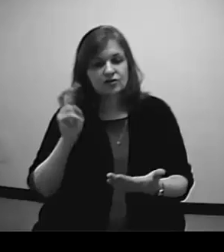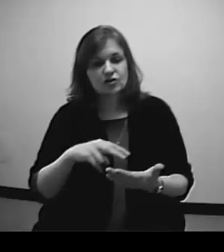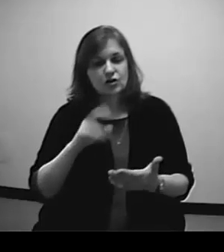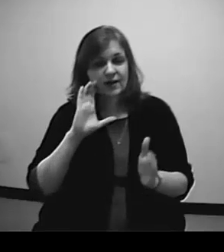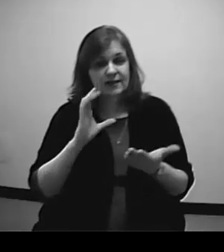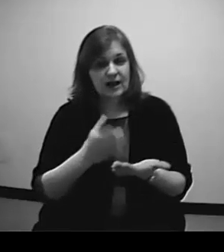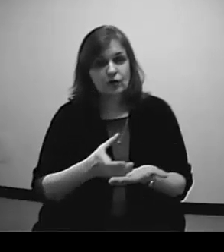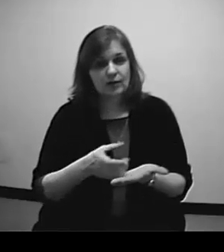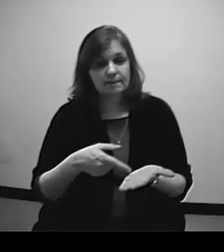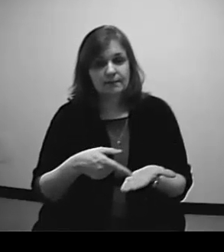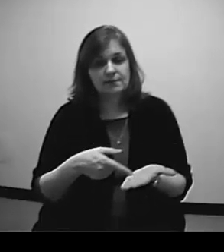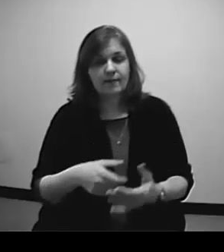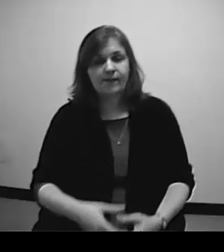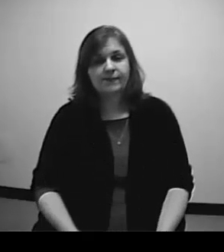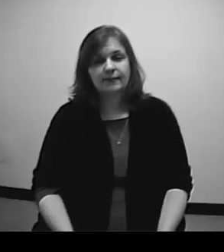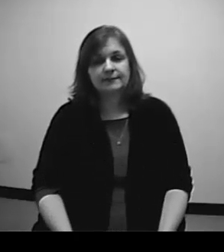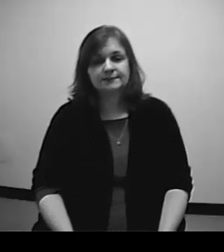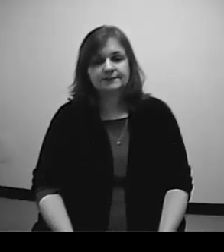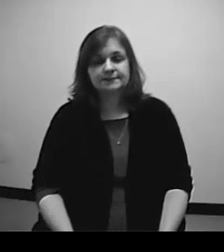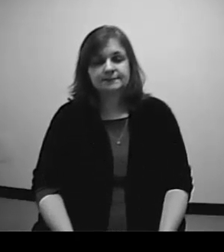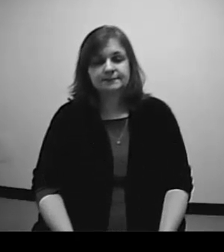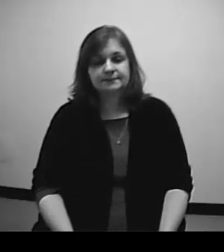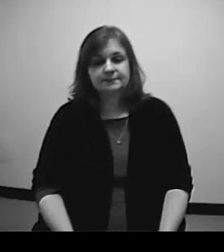Look at the diagram